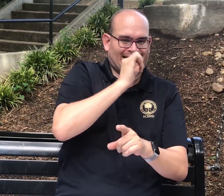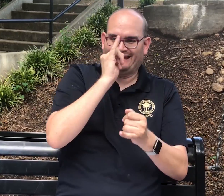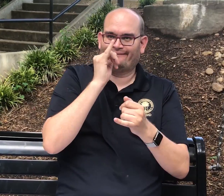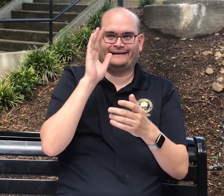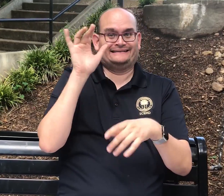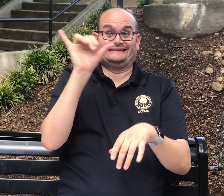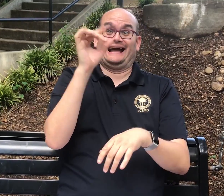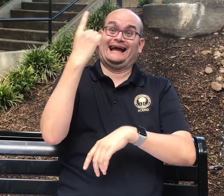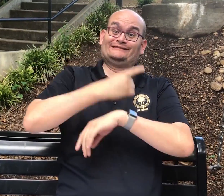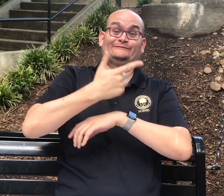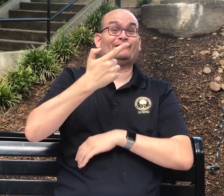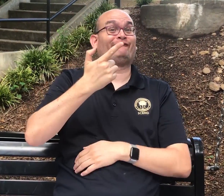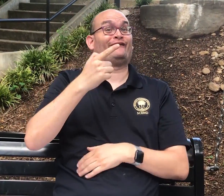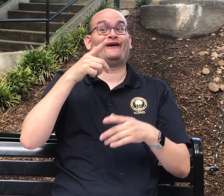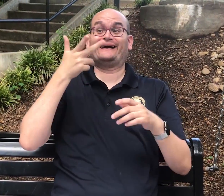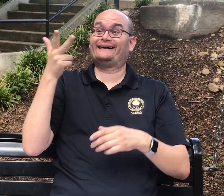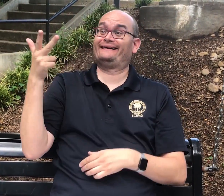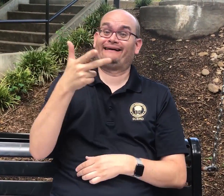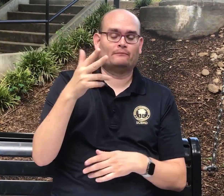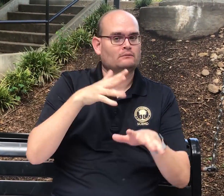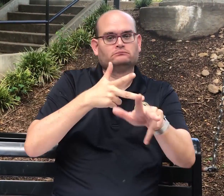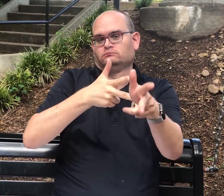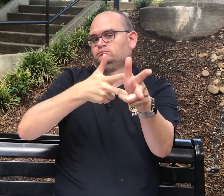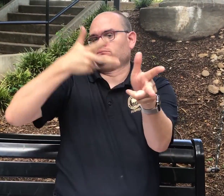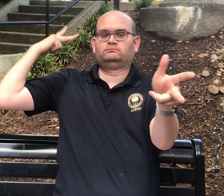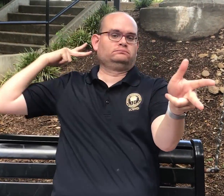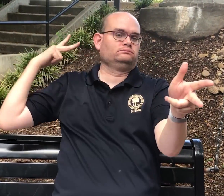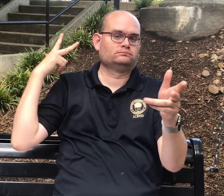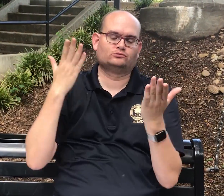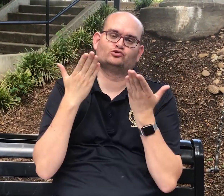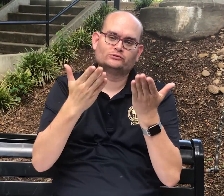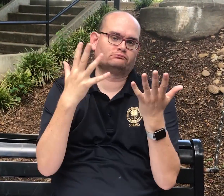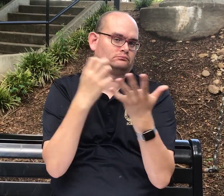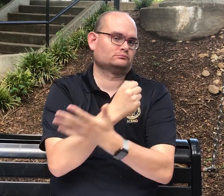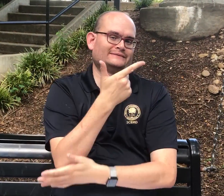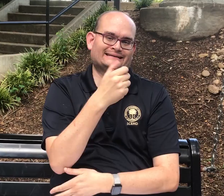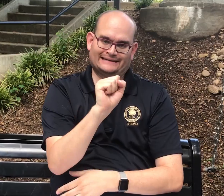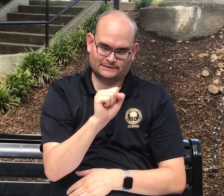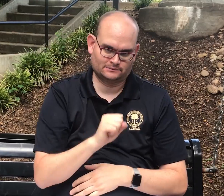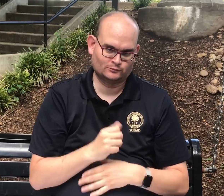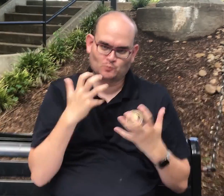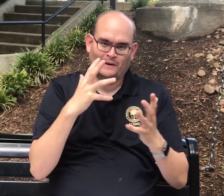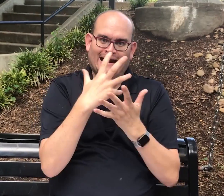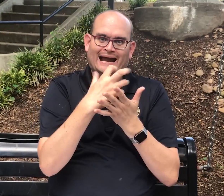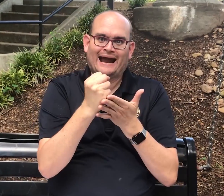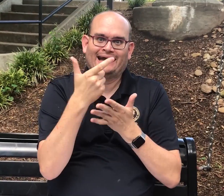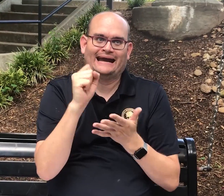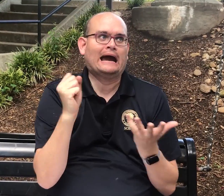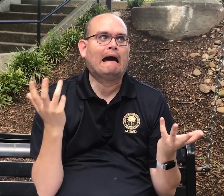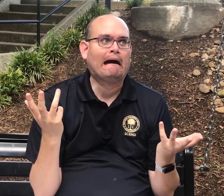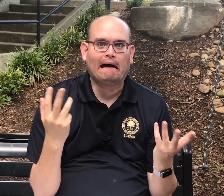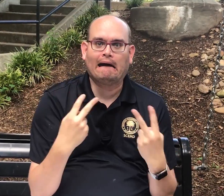WAITING UNTIL THE LAST MINUTE FOR SUPPLIES WILL BE RISKY WIDESPREAD TRAFFIC AND GAS SHORTAGES CAN BE A STICKY SITUATION THAT CAN BE AVOIDED